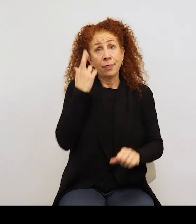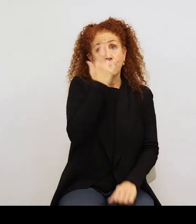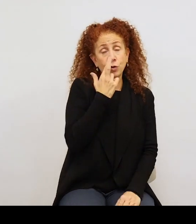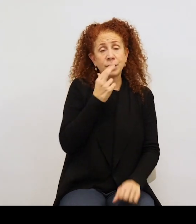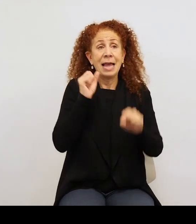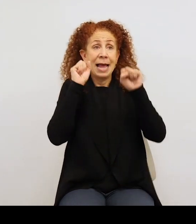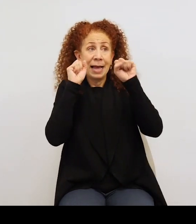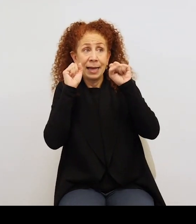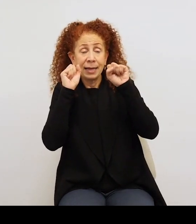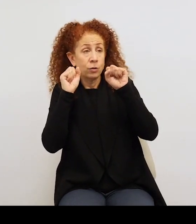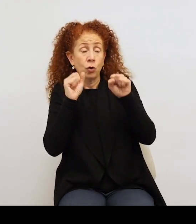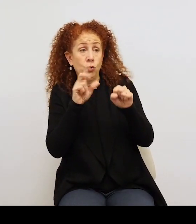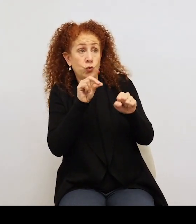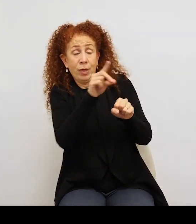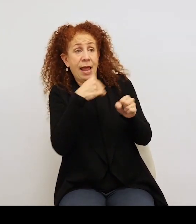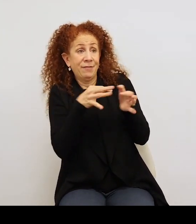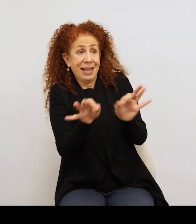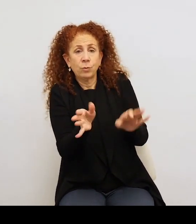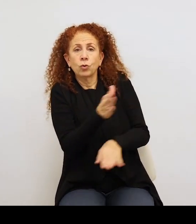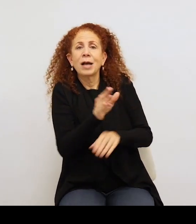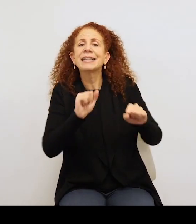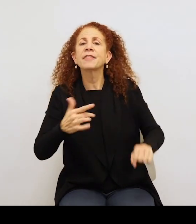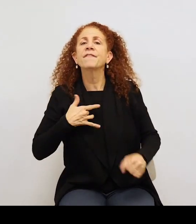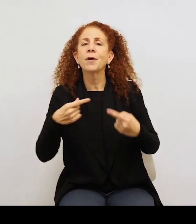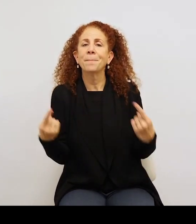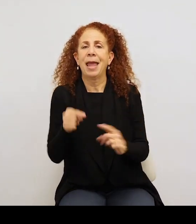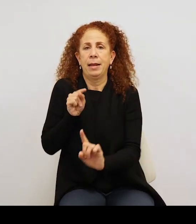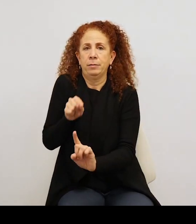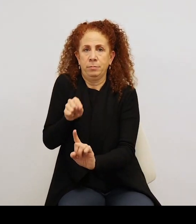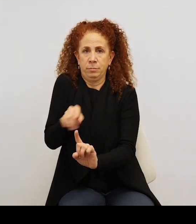or do they have language, but can they feel pain.